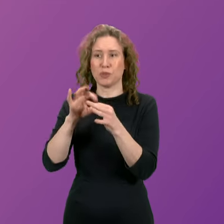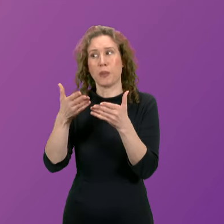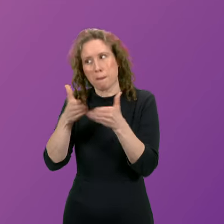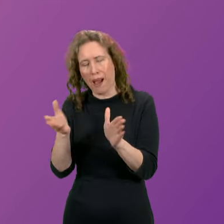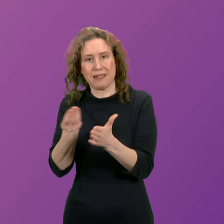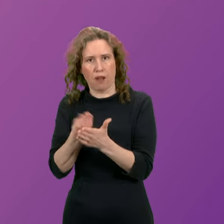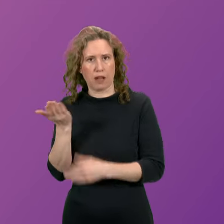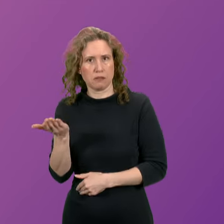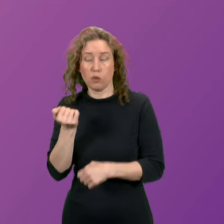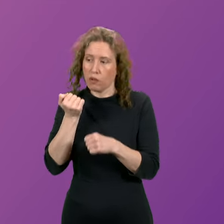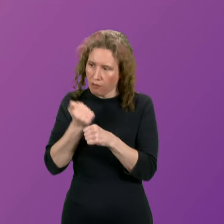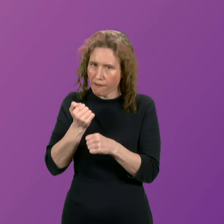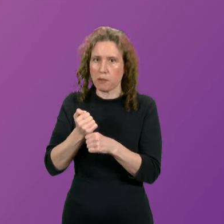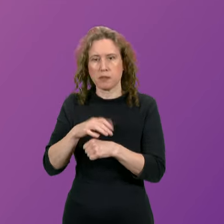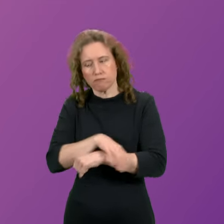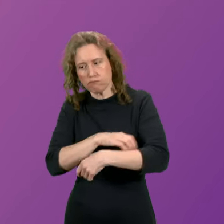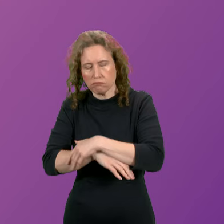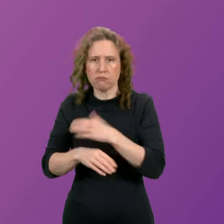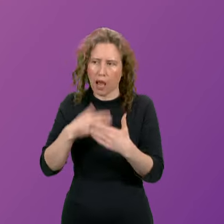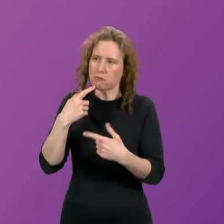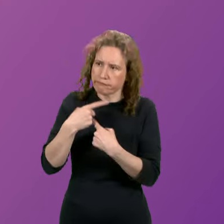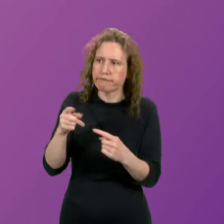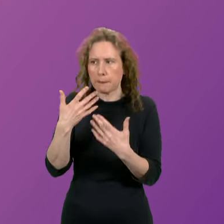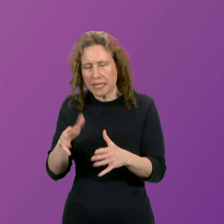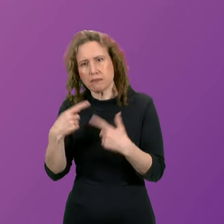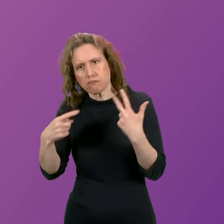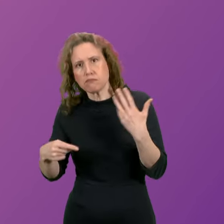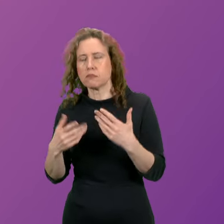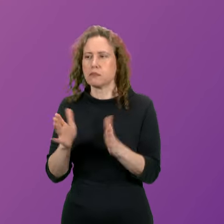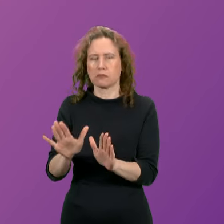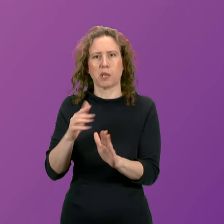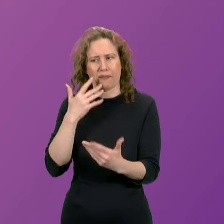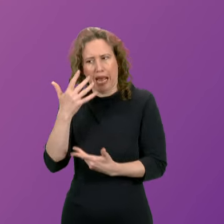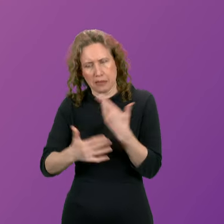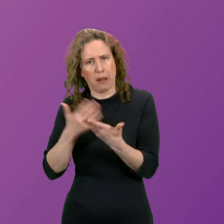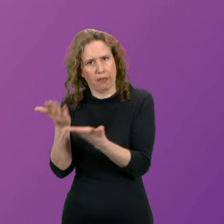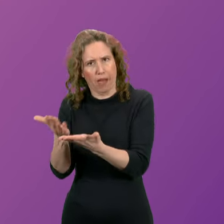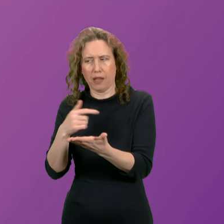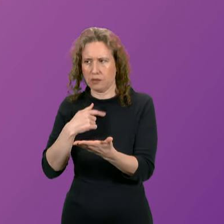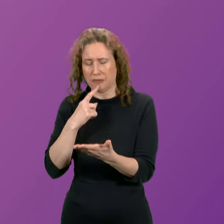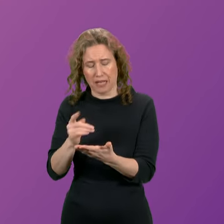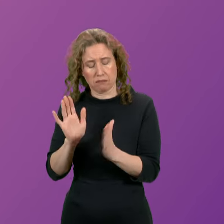on which the Government has taken a stance. We have been prepared to